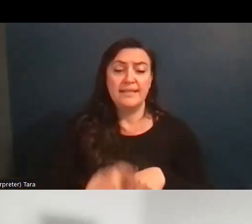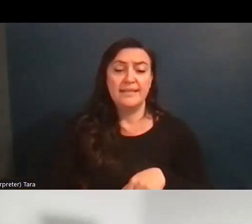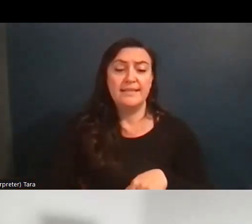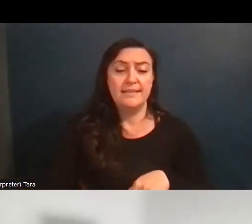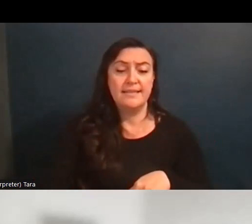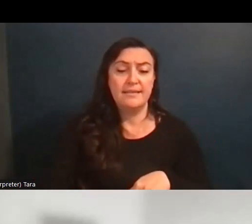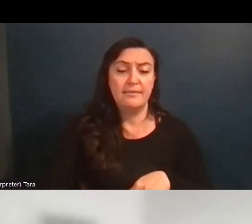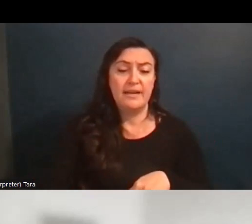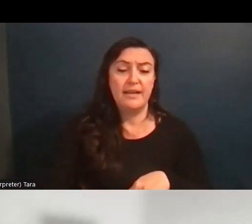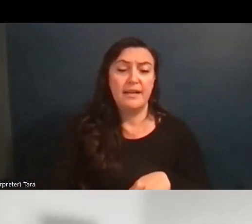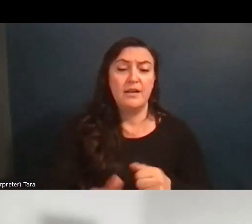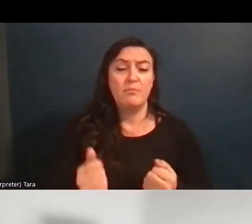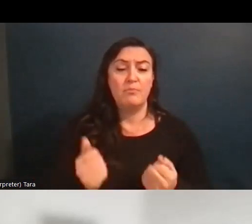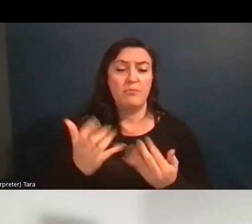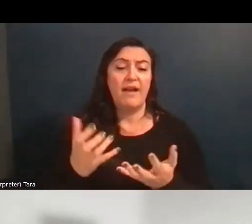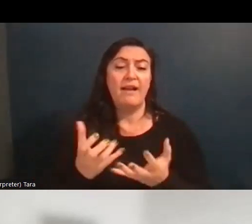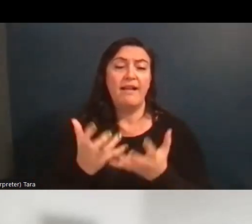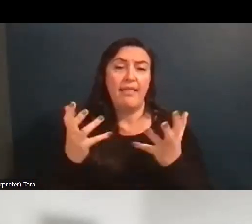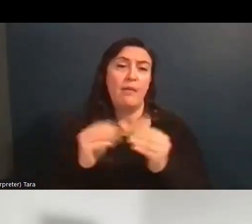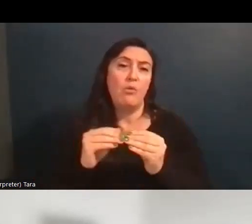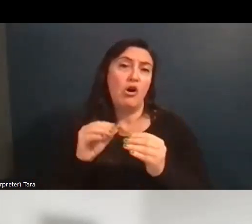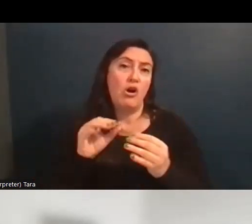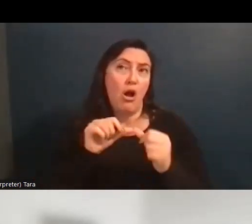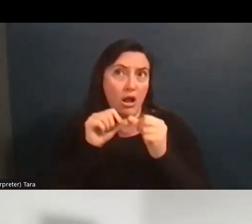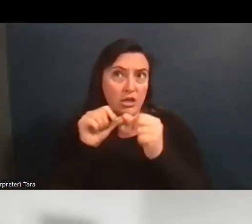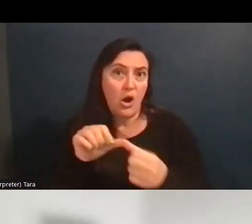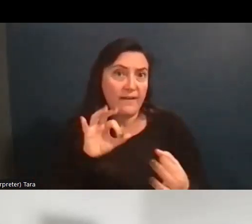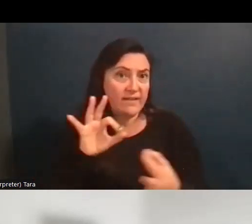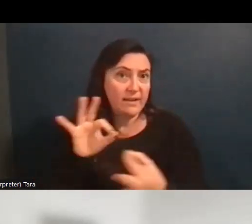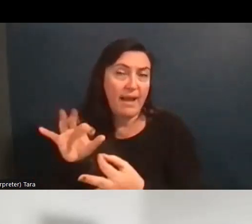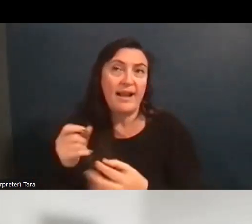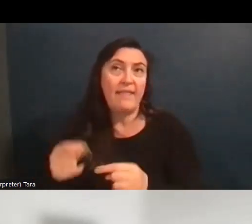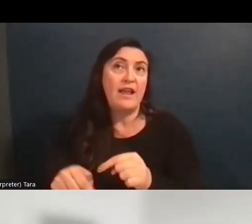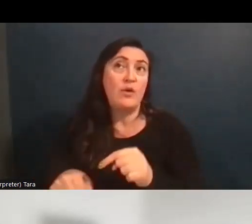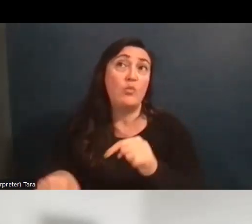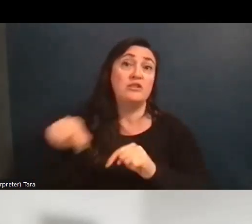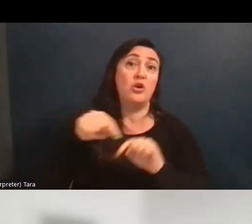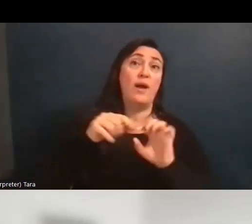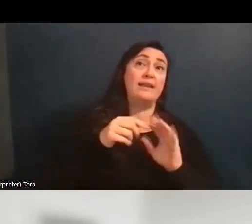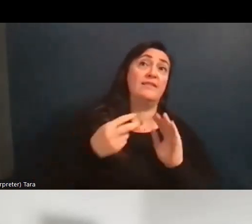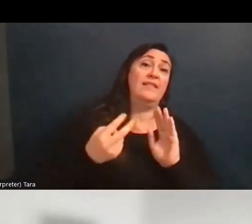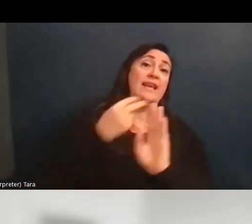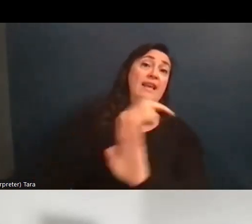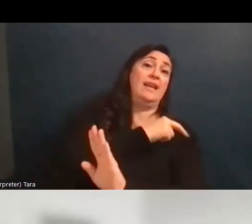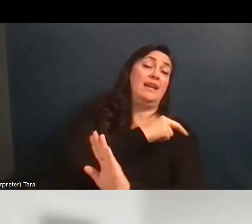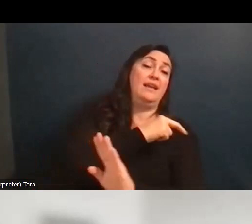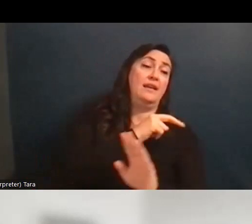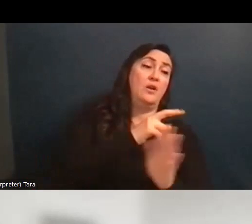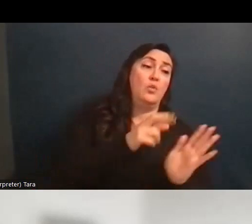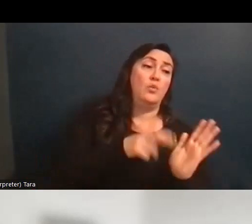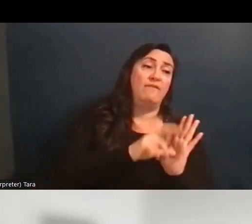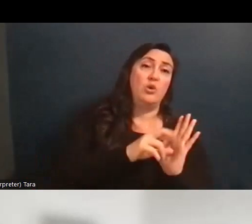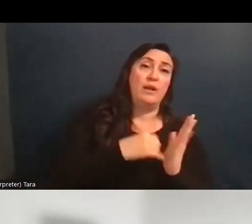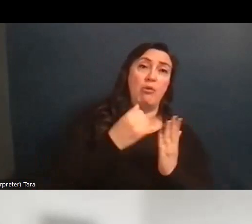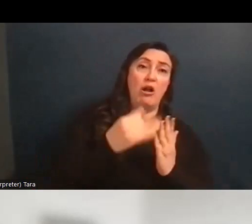feedback and then retro retroactively looking back at a project and sort of examining sort of where things were laid